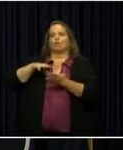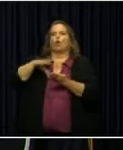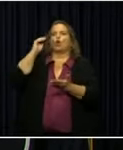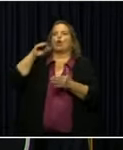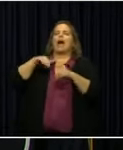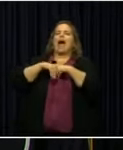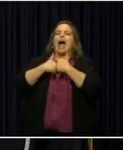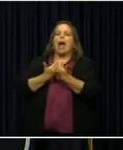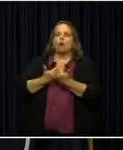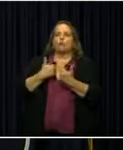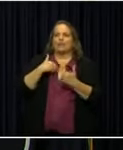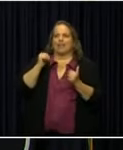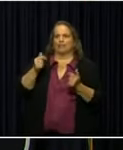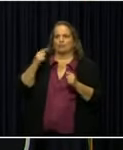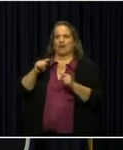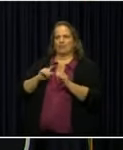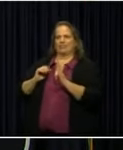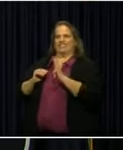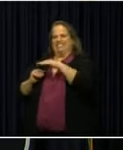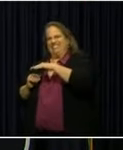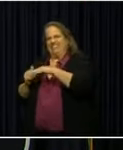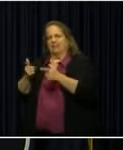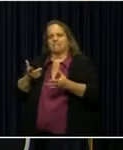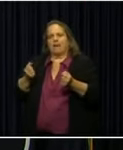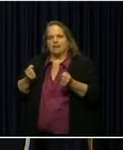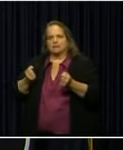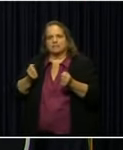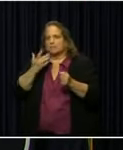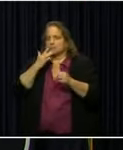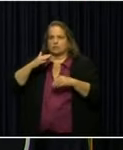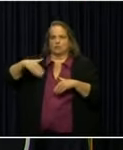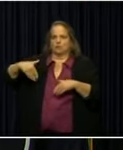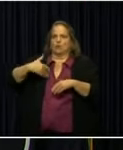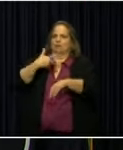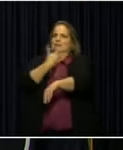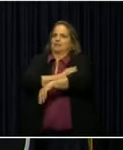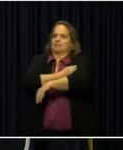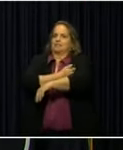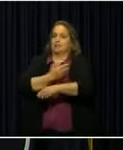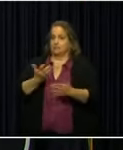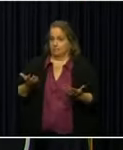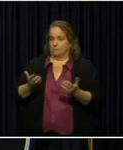THINGS, BUT THAT WE SEE THE